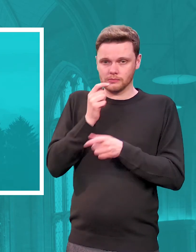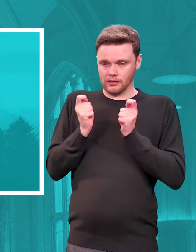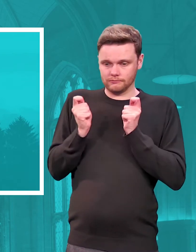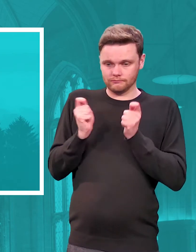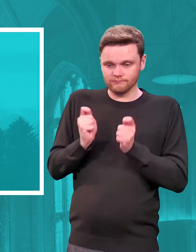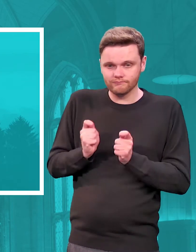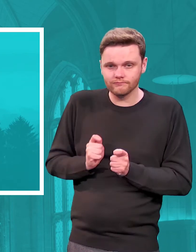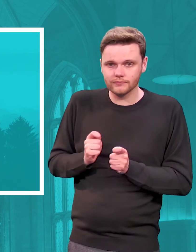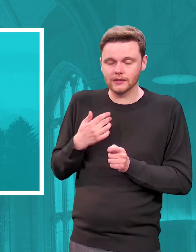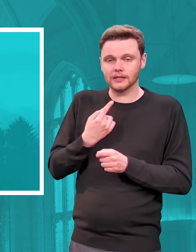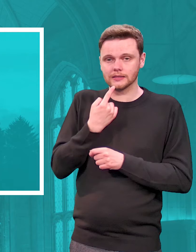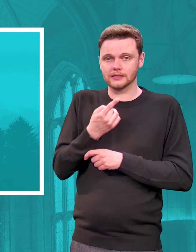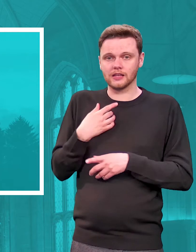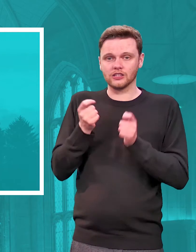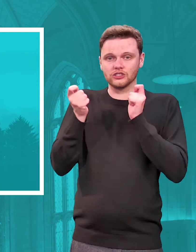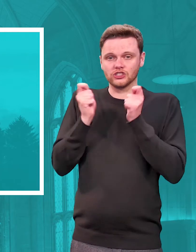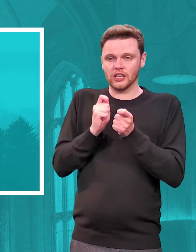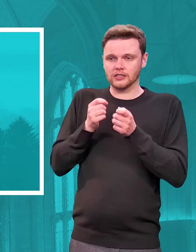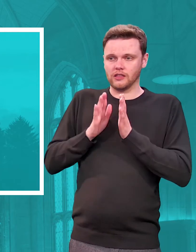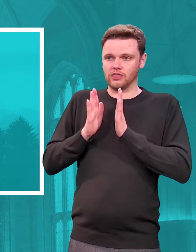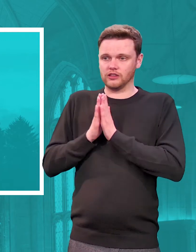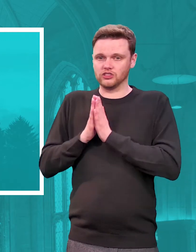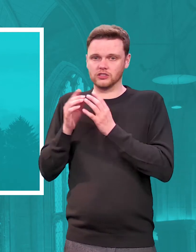a change in the Church’s understanding of marriage